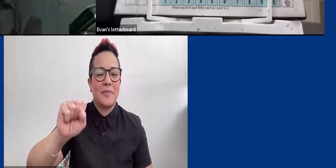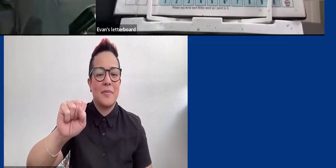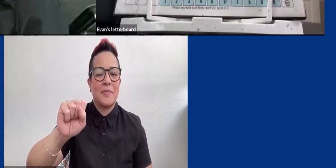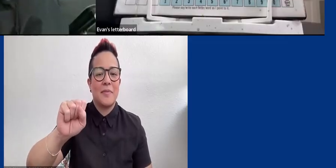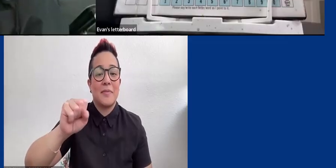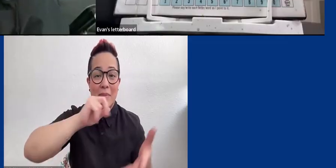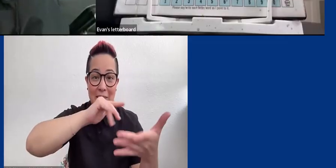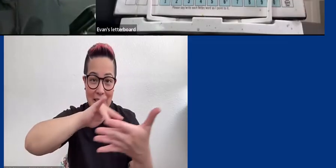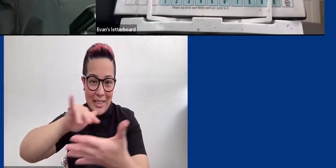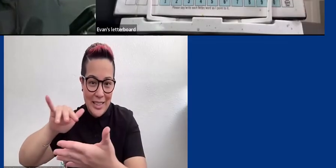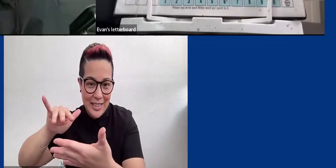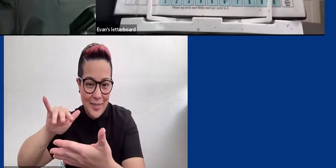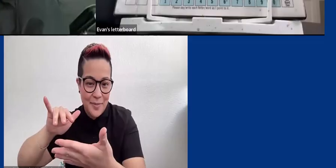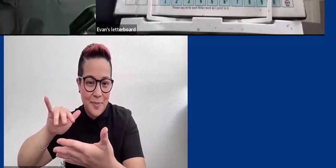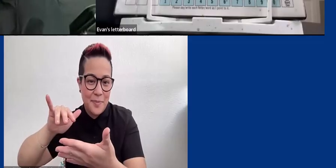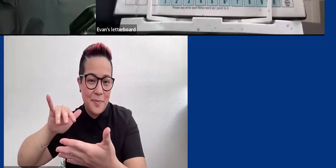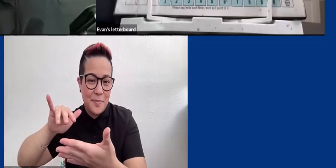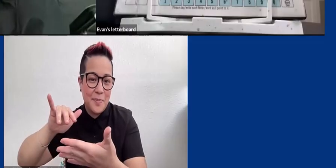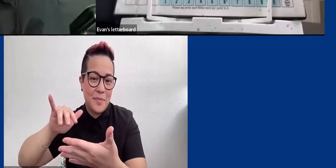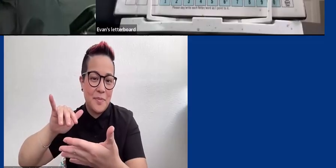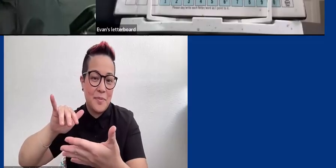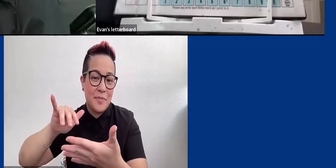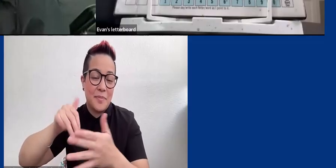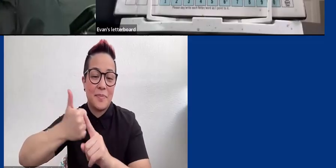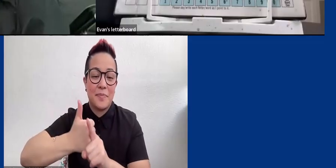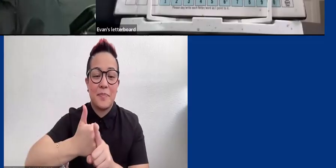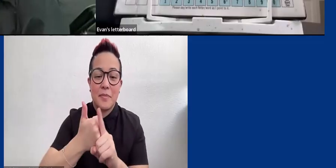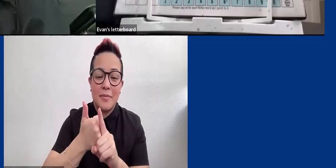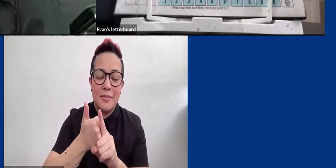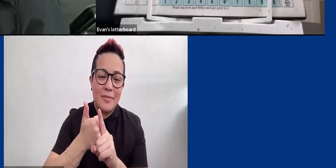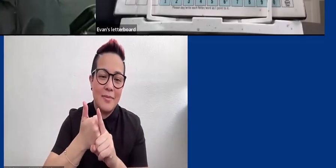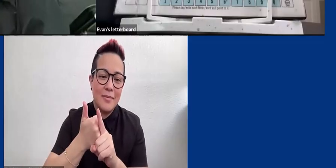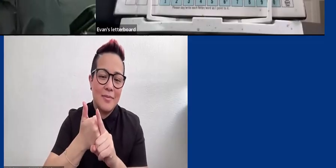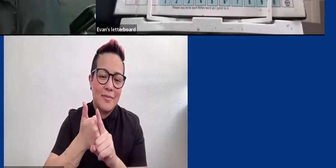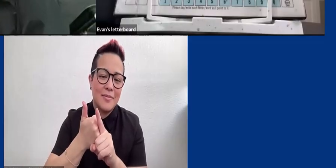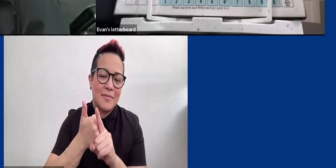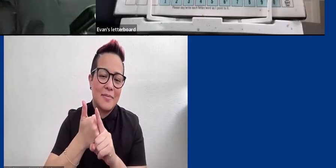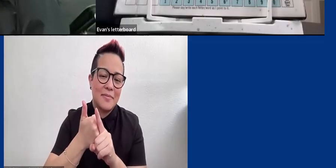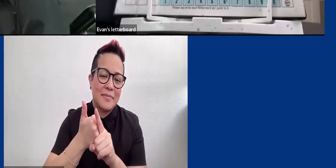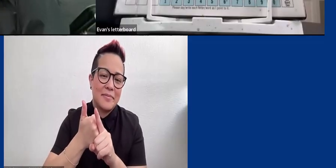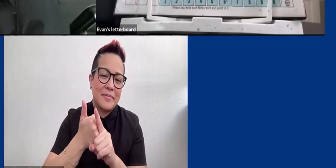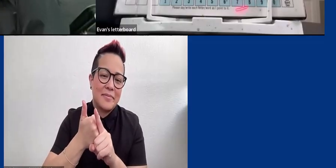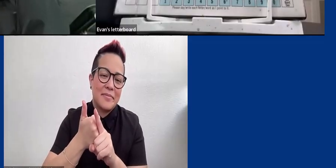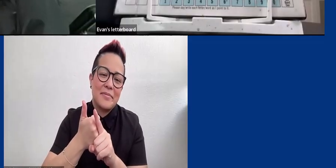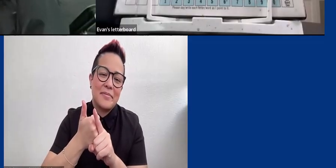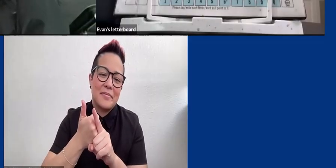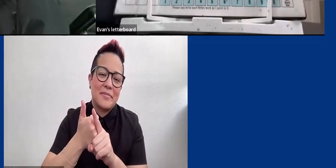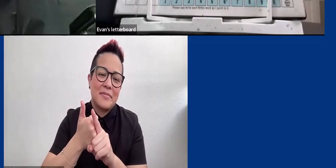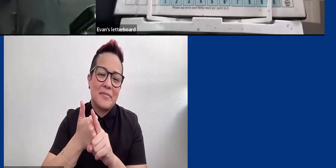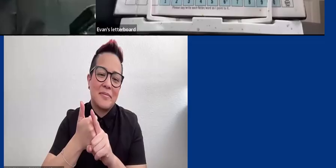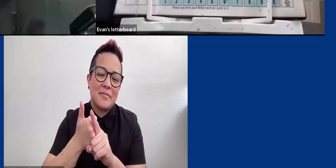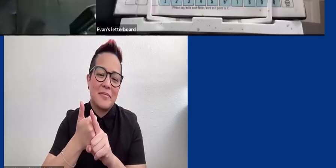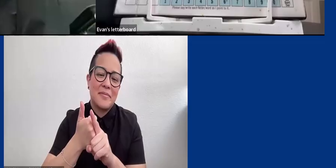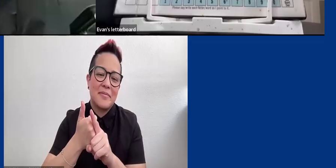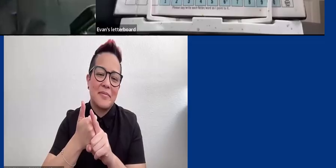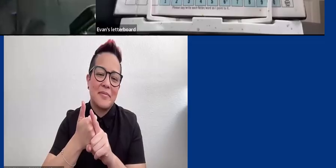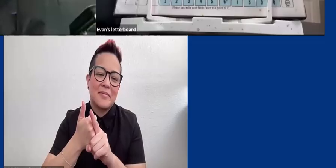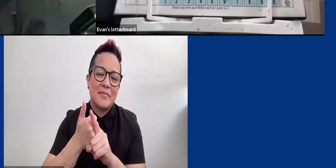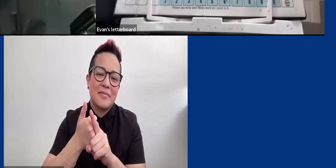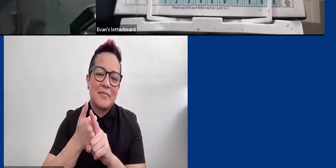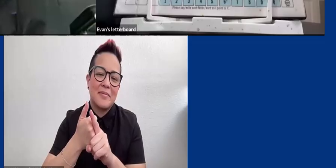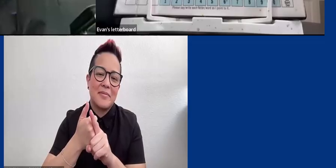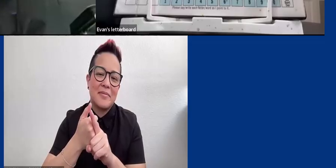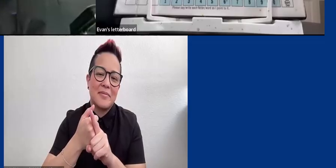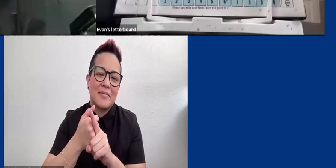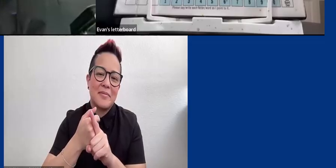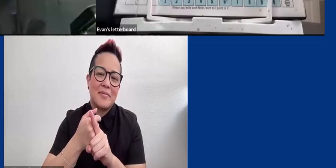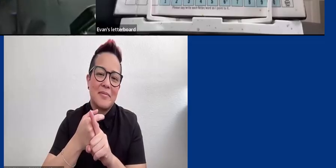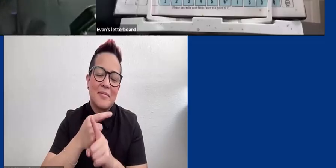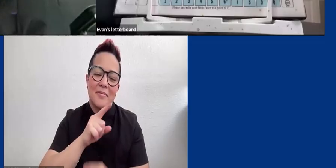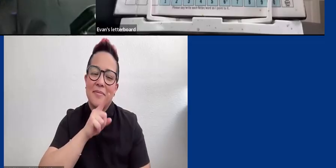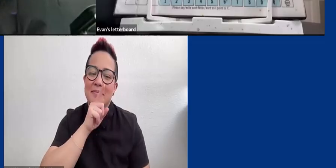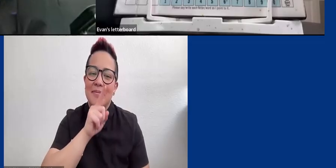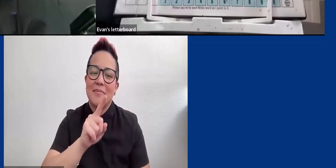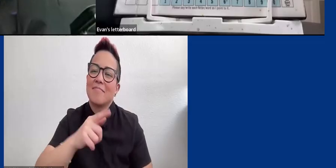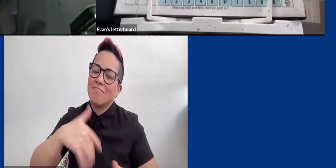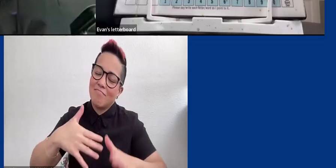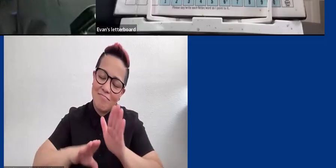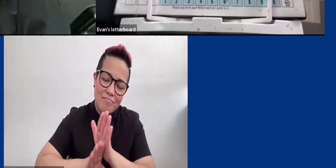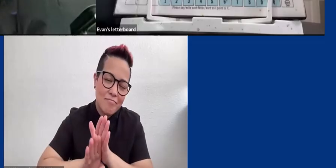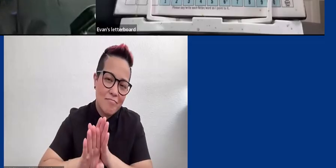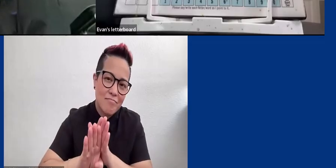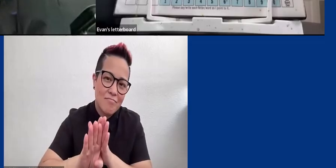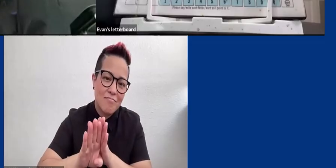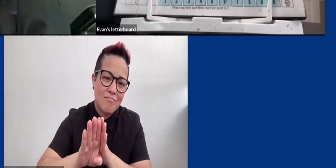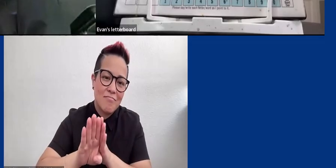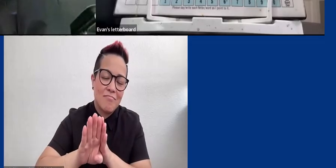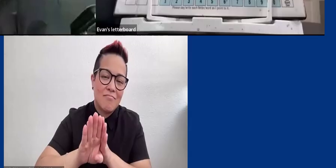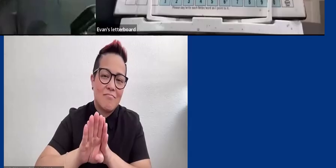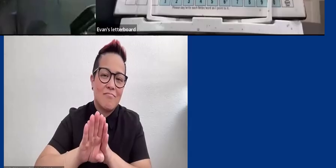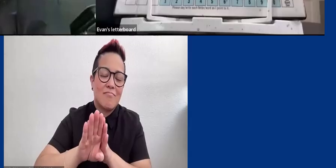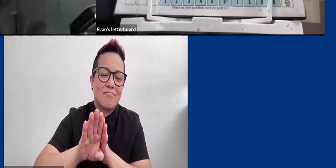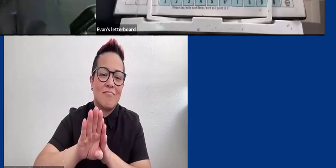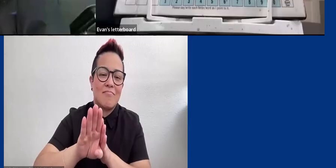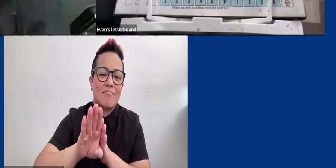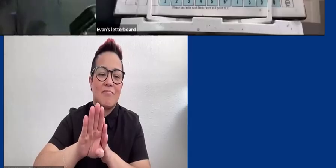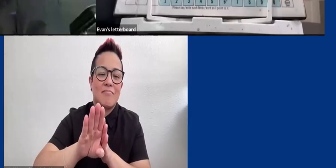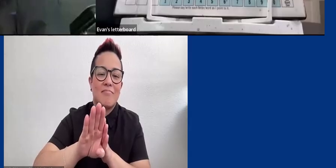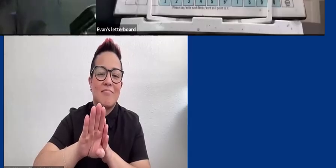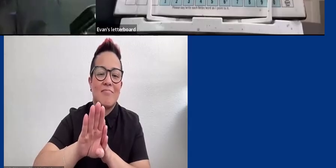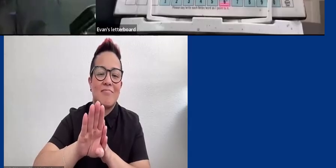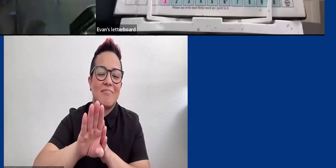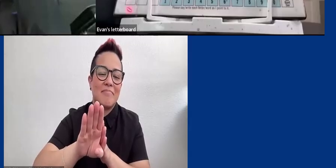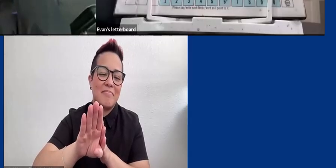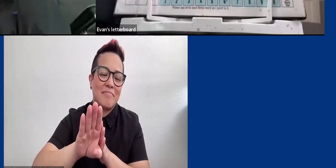is an E-M-E-R emerging F-I-E field